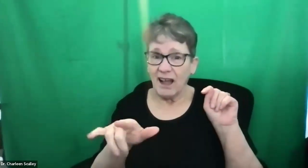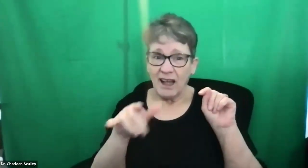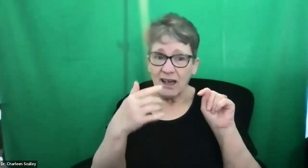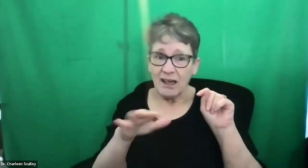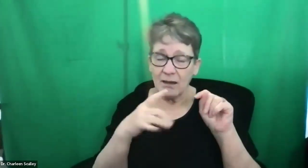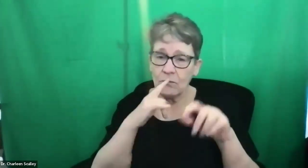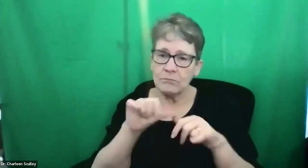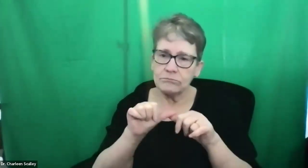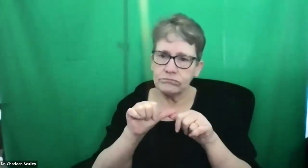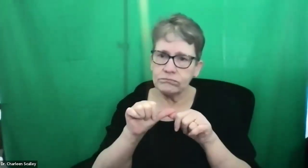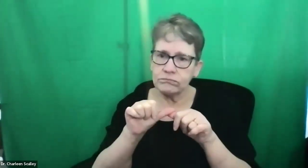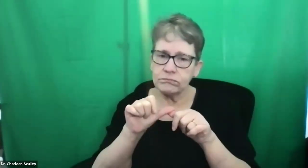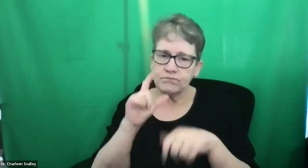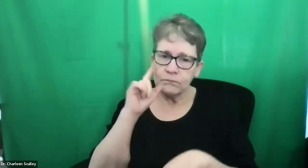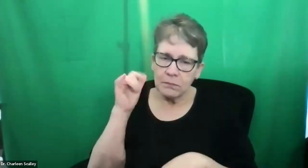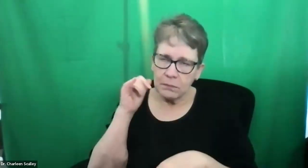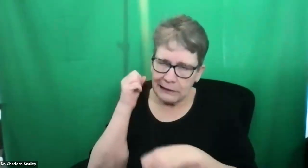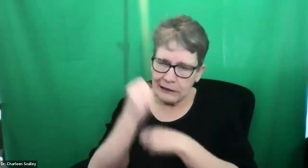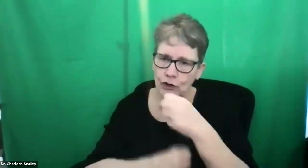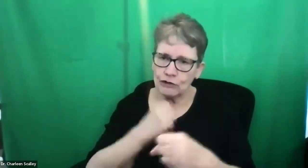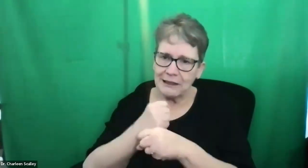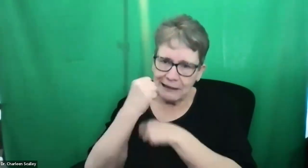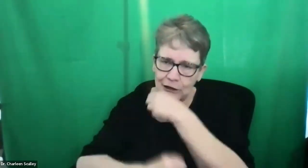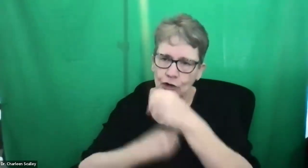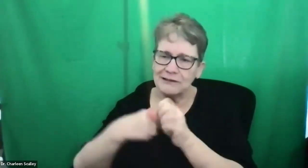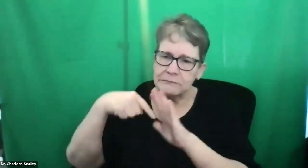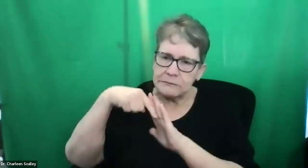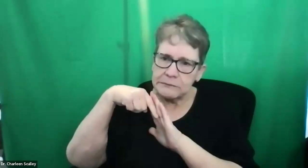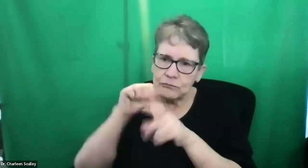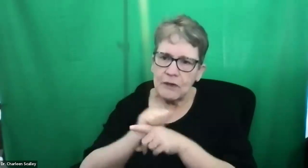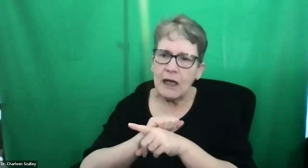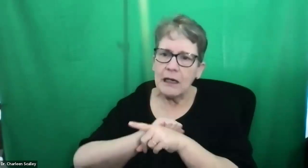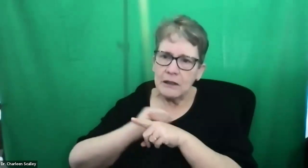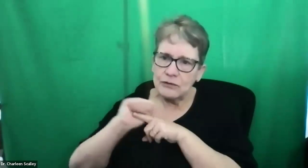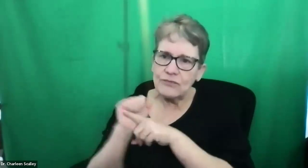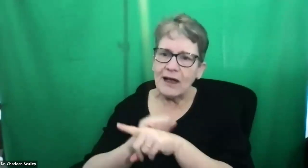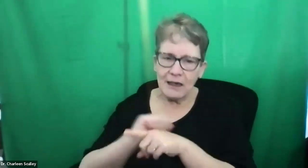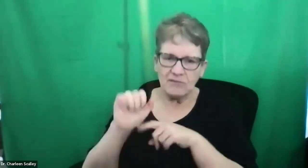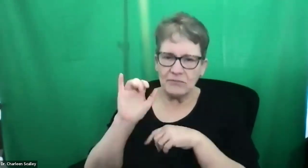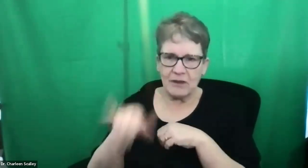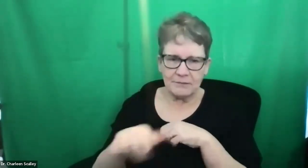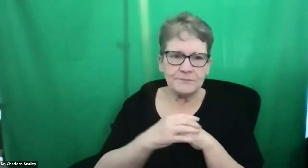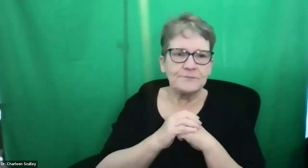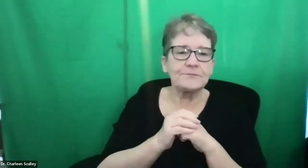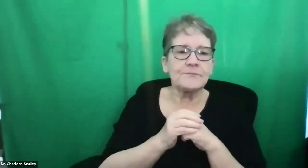The fact is, (interpreter clears throat) it takes years of intensive training.